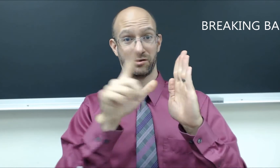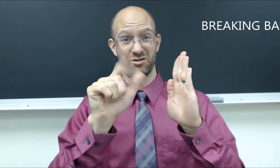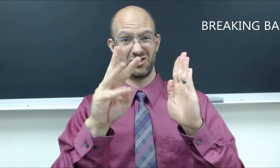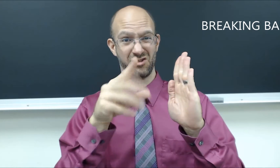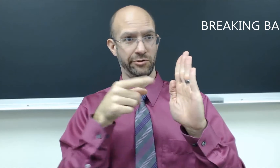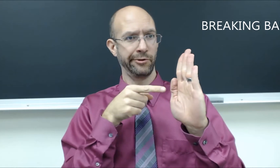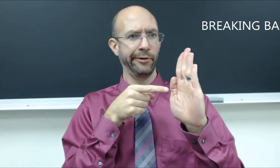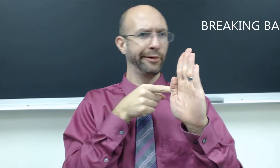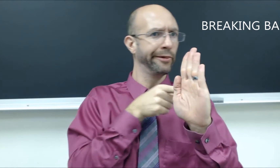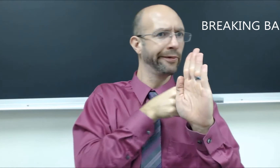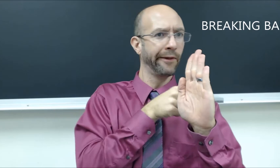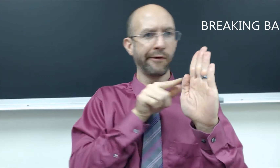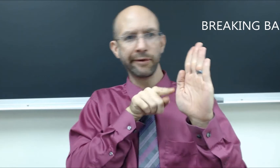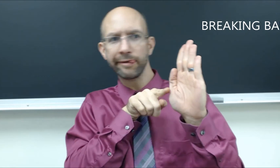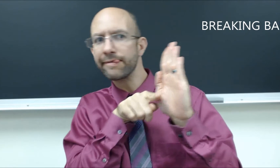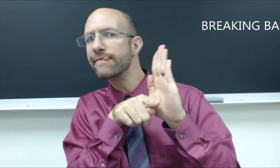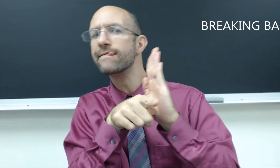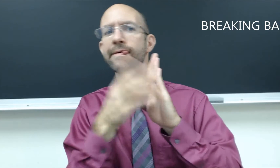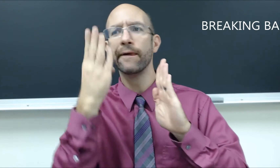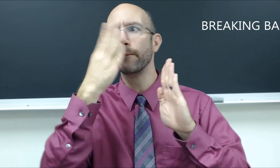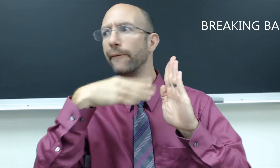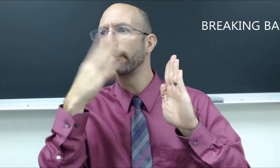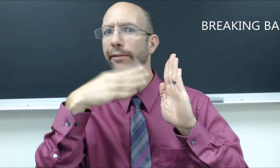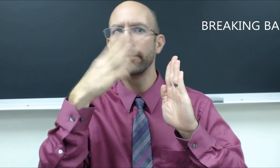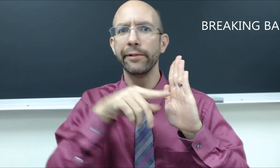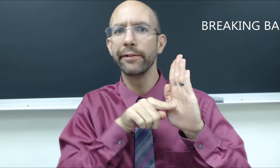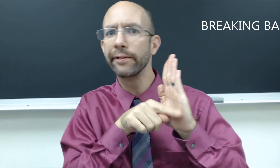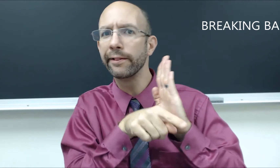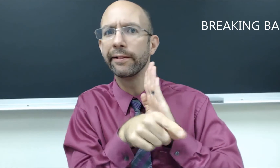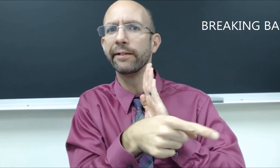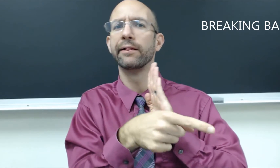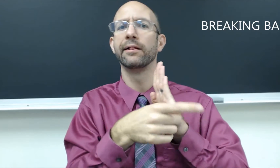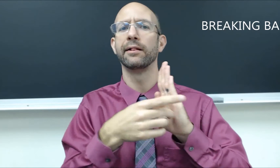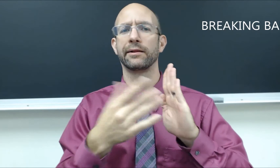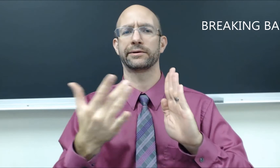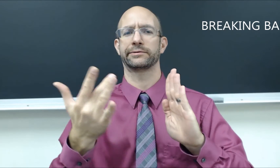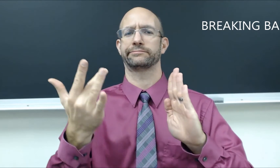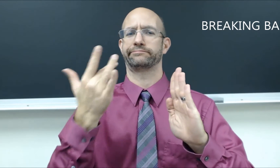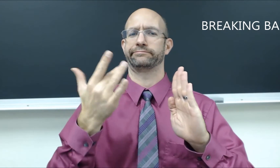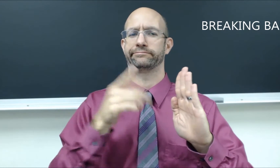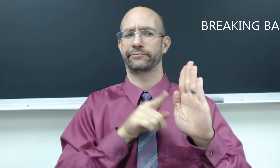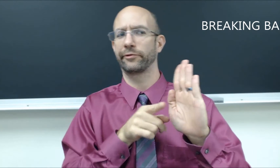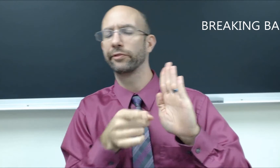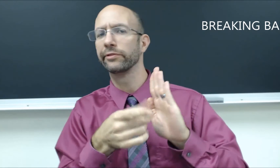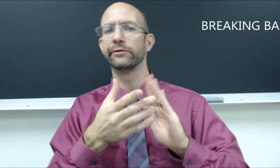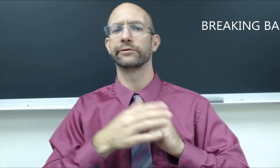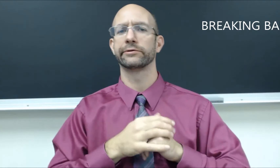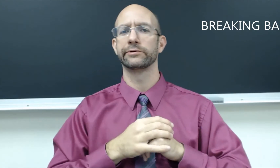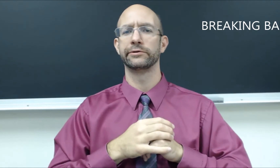That person became a criminal just outside of the law, people don't realize it but he/she has been breaking the law.